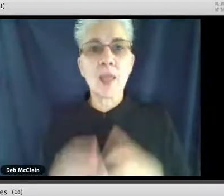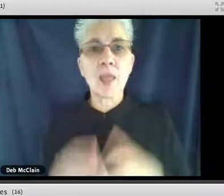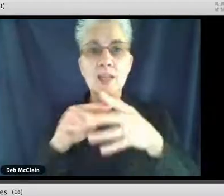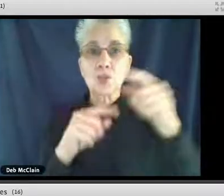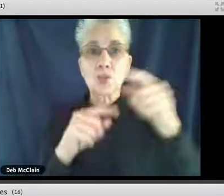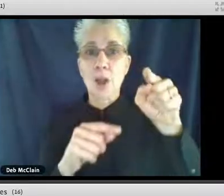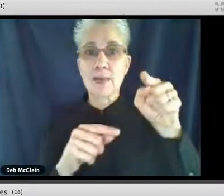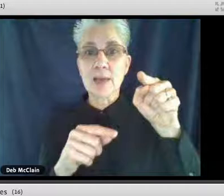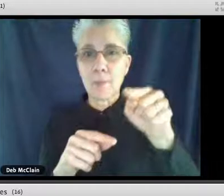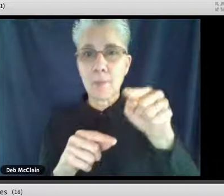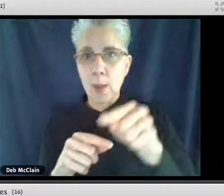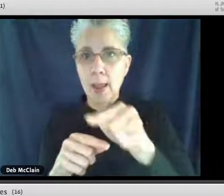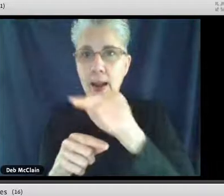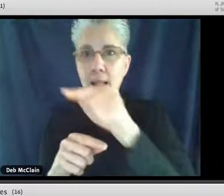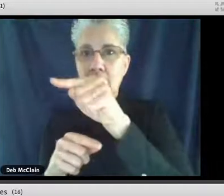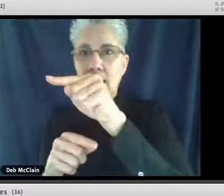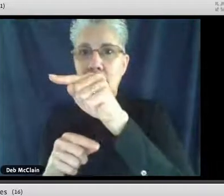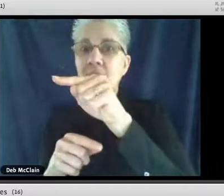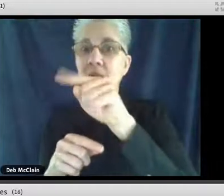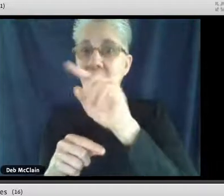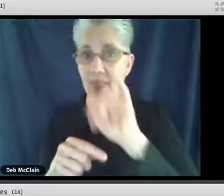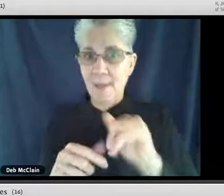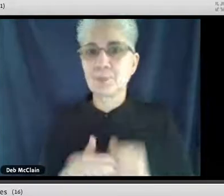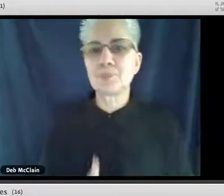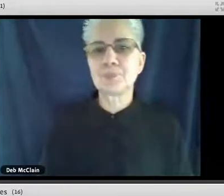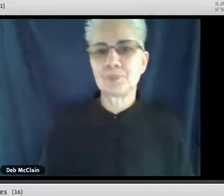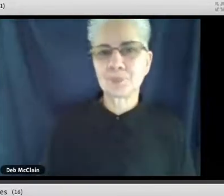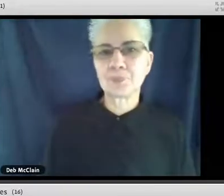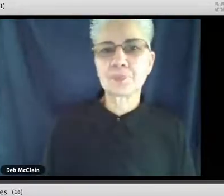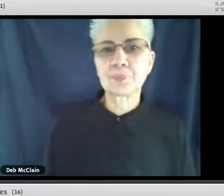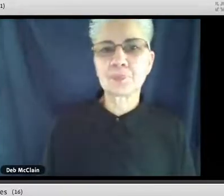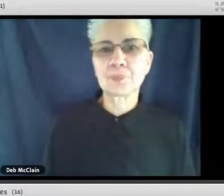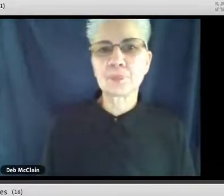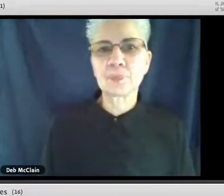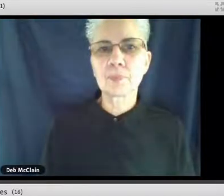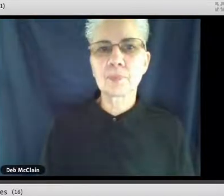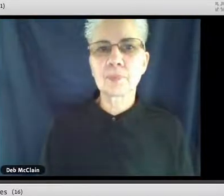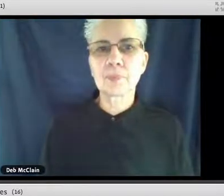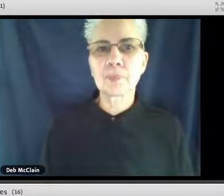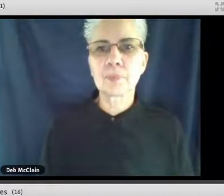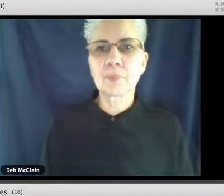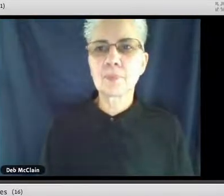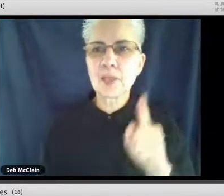They went here. They came up to the search bar to find what they were looking for. That's what people did on this page.